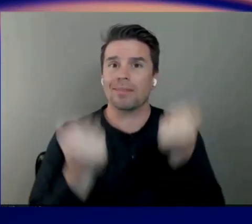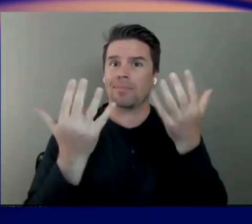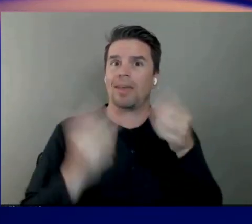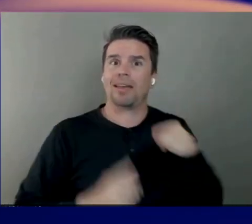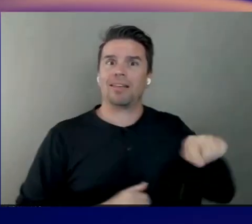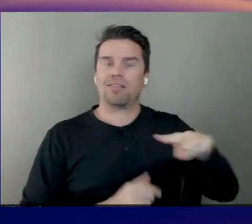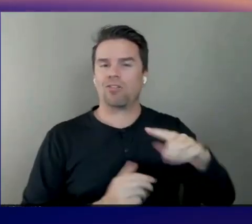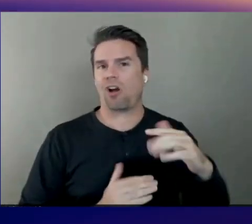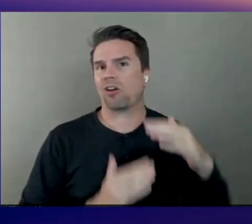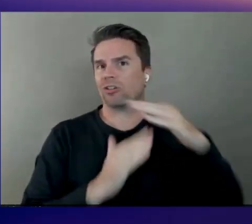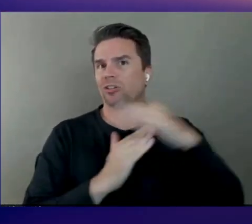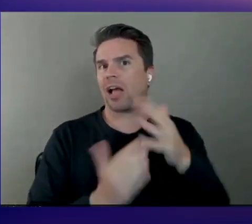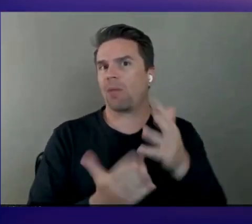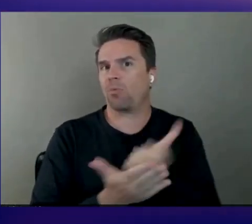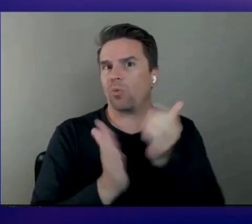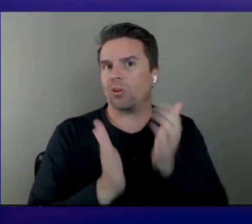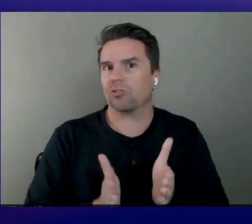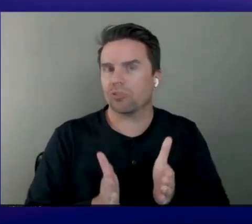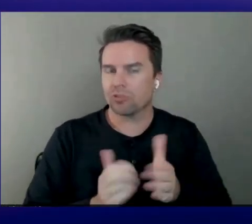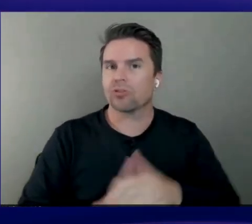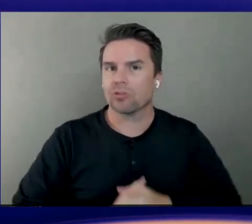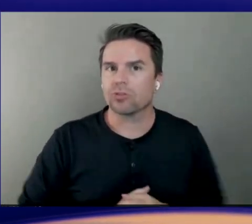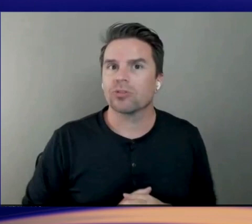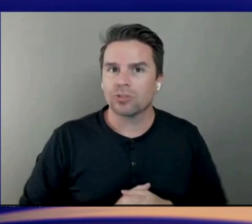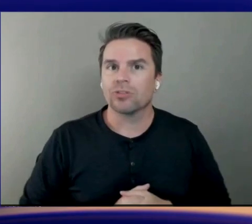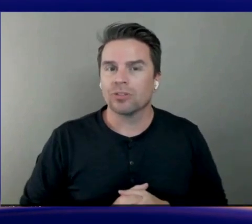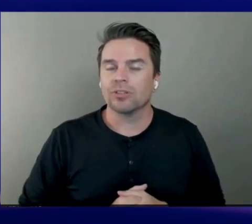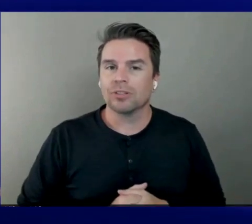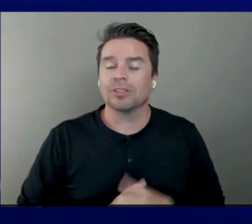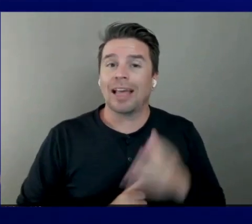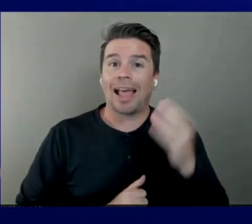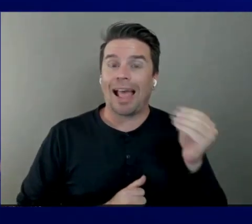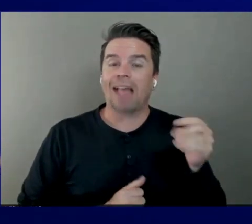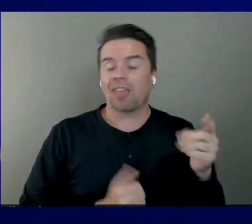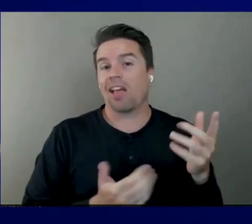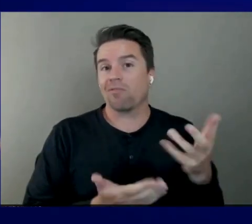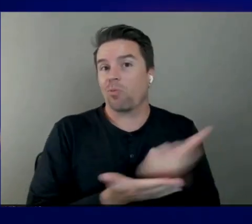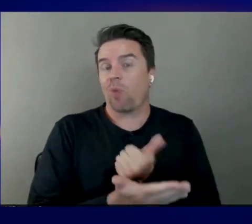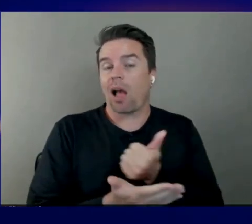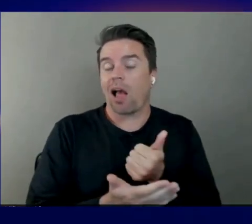and got a re:Invent ticket in 2019. Yeah. - That's a very good point.